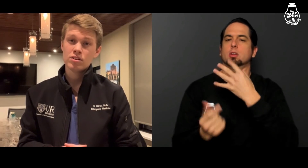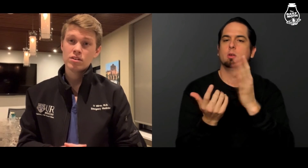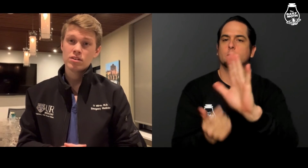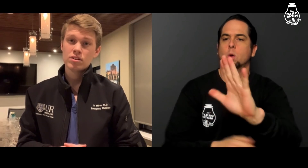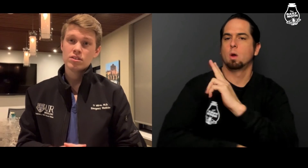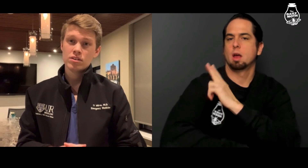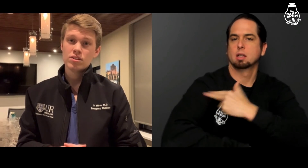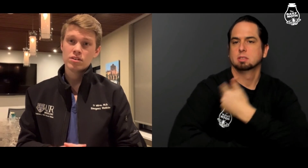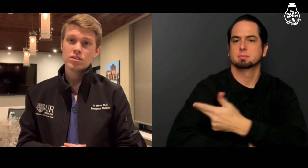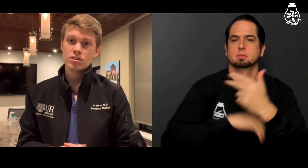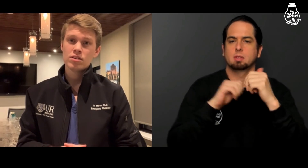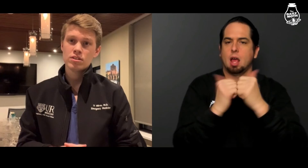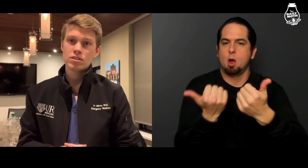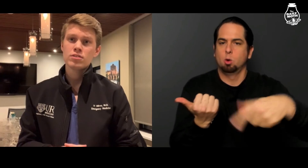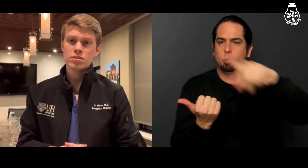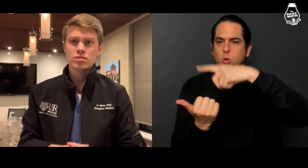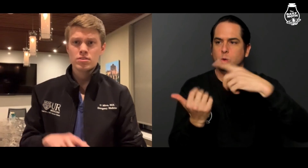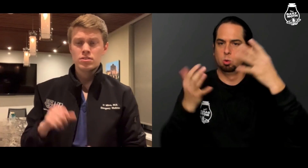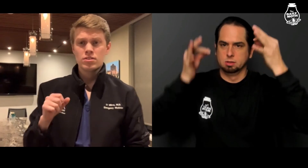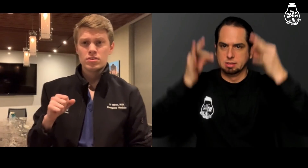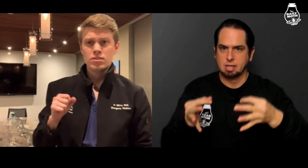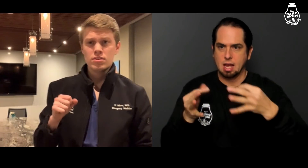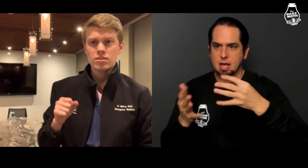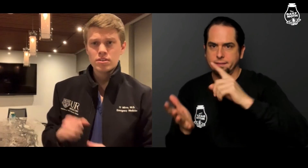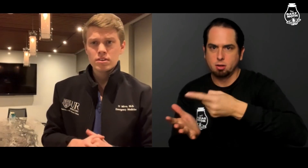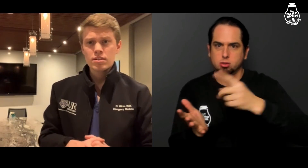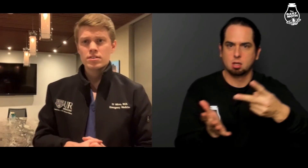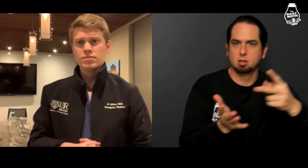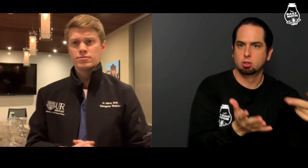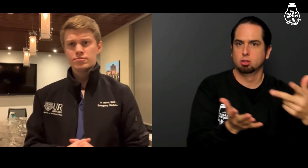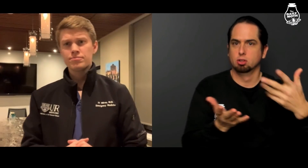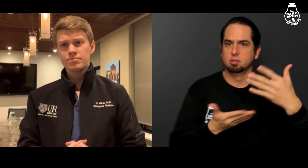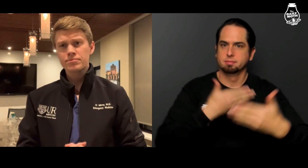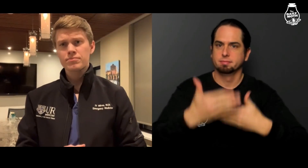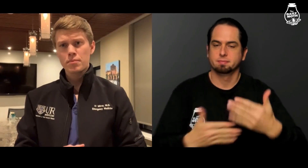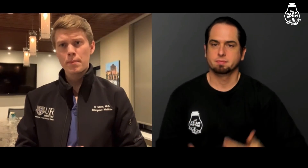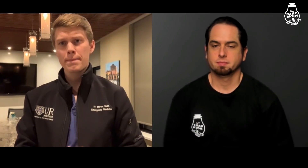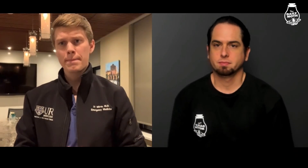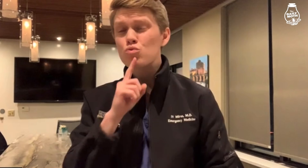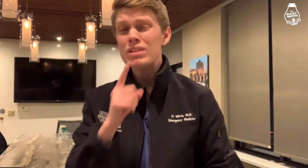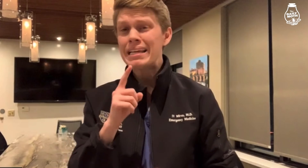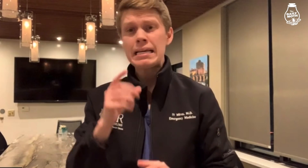How is your hospital handling it with deciding the order?